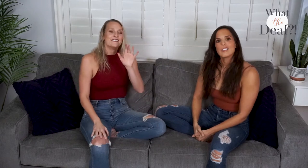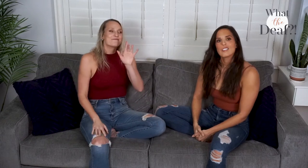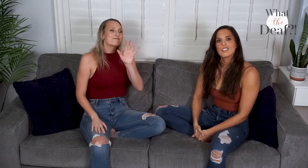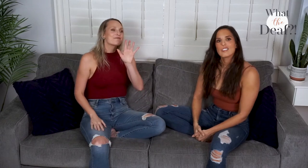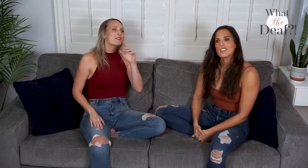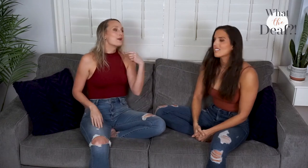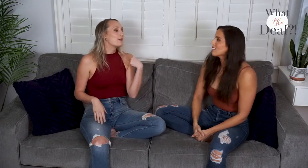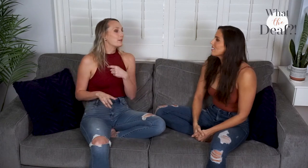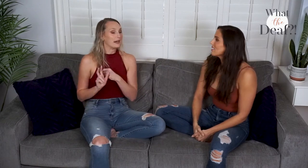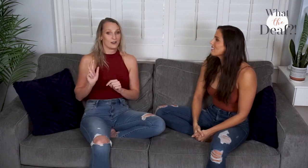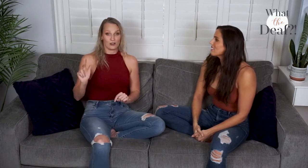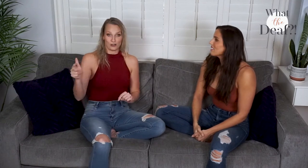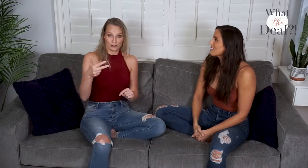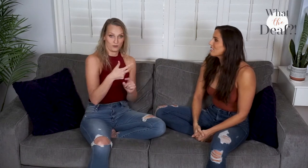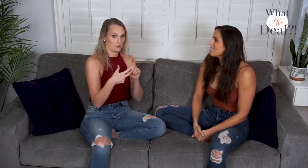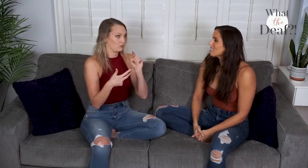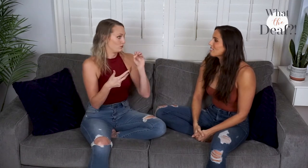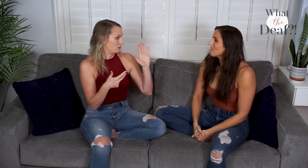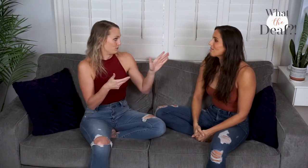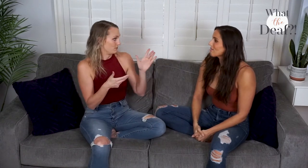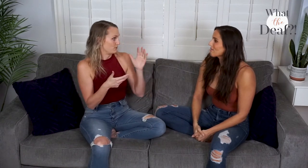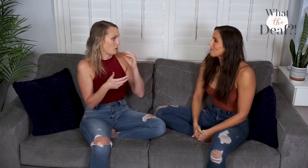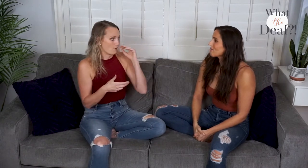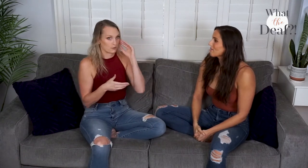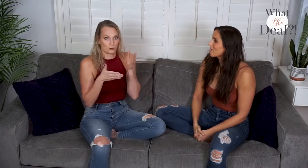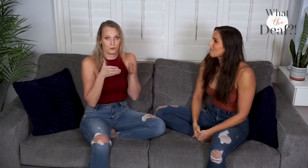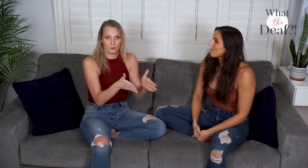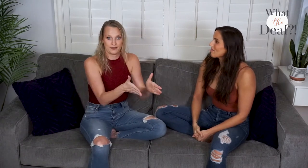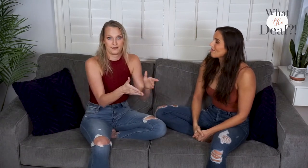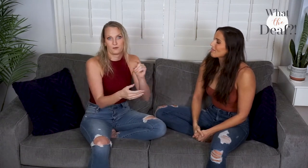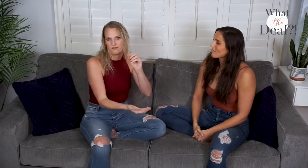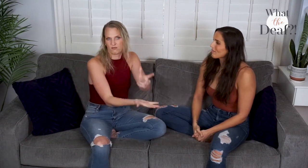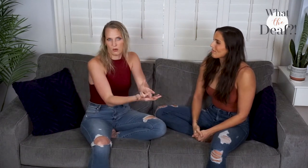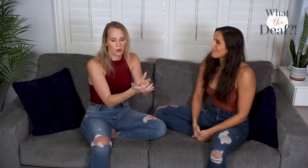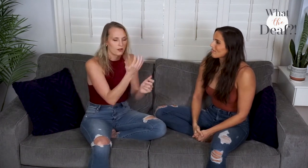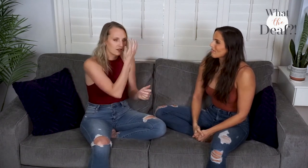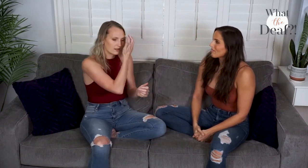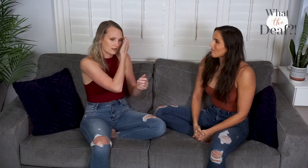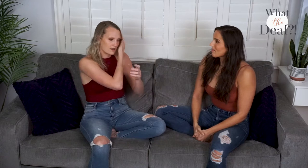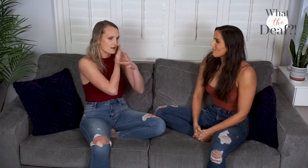So we turned onto the street where Sarah’s house is